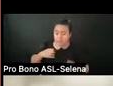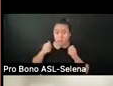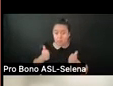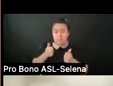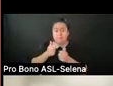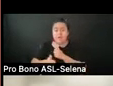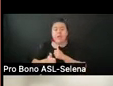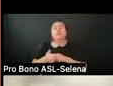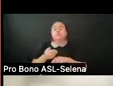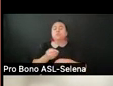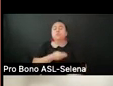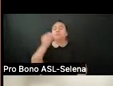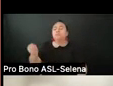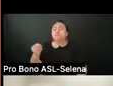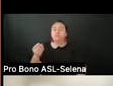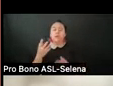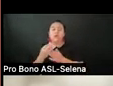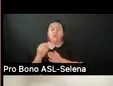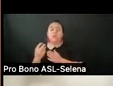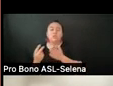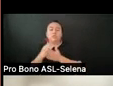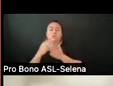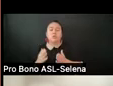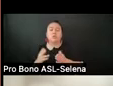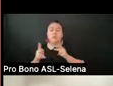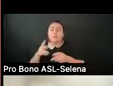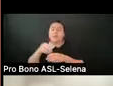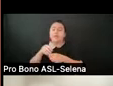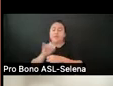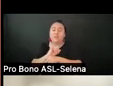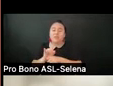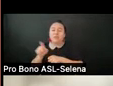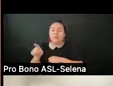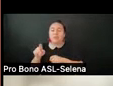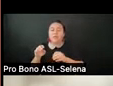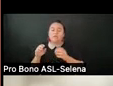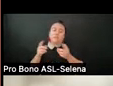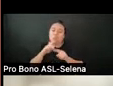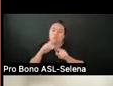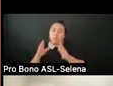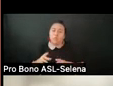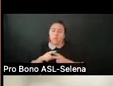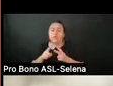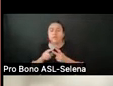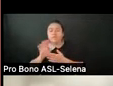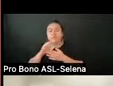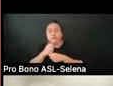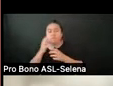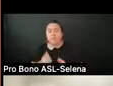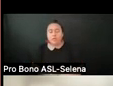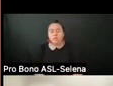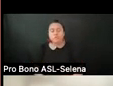These are people we look for in the industry that could be journalists, filmmakers, programmers.